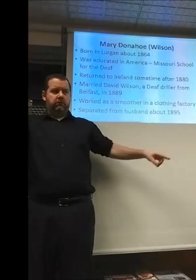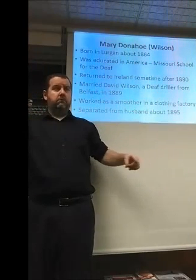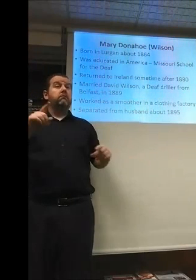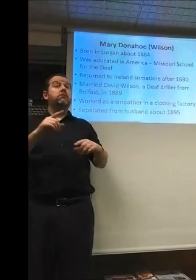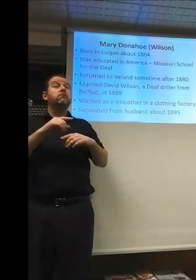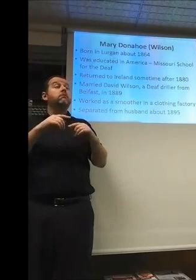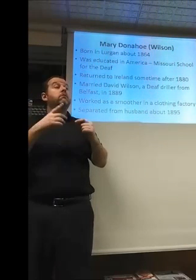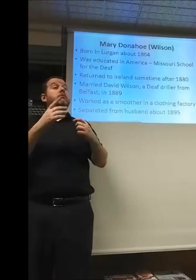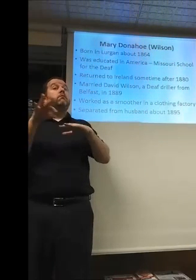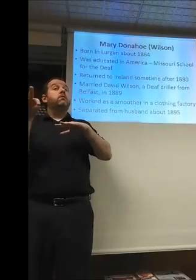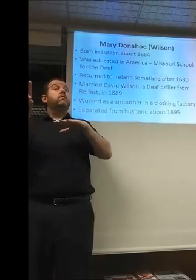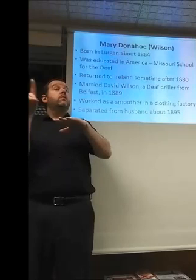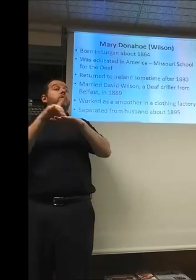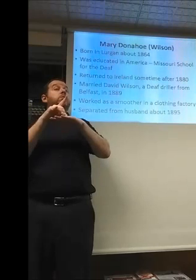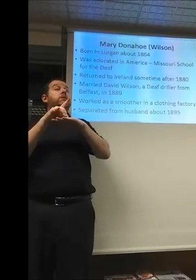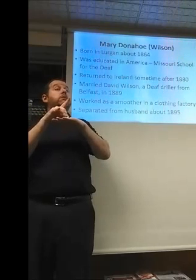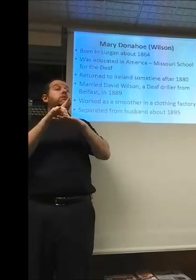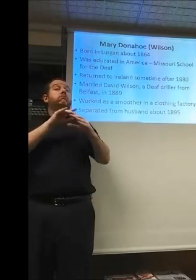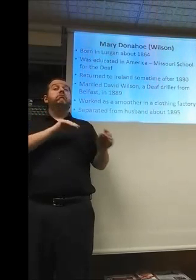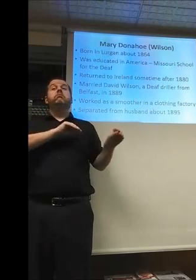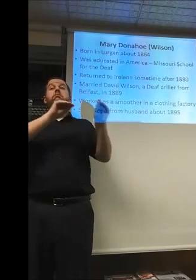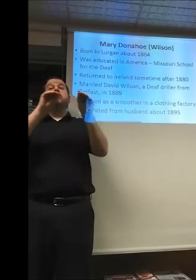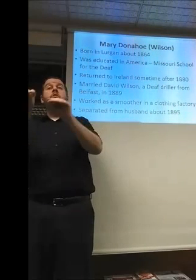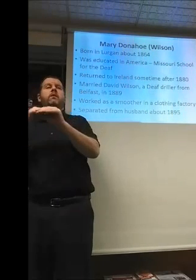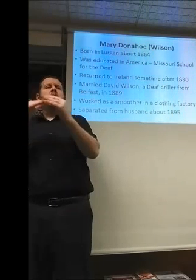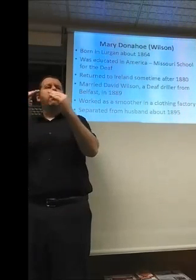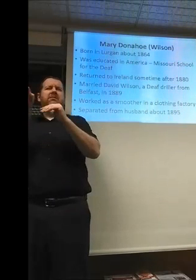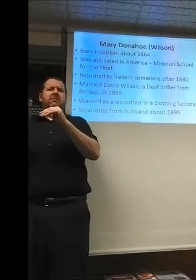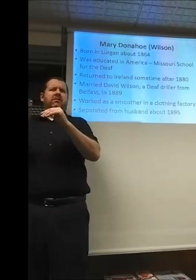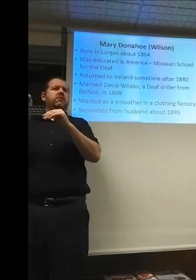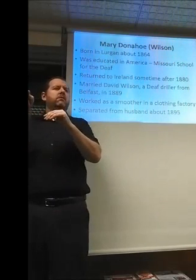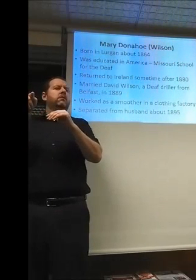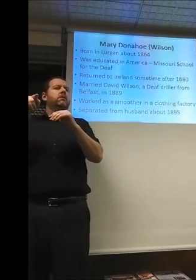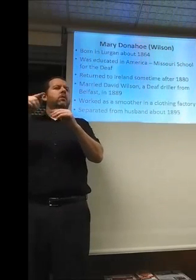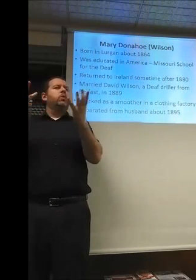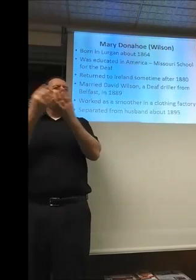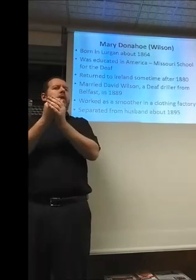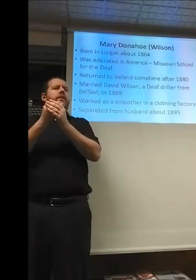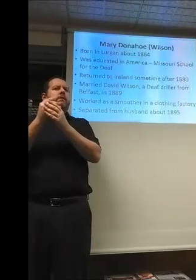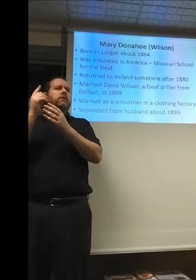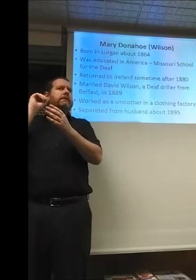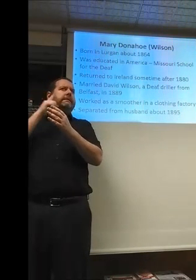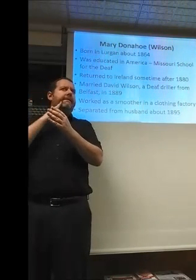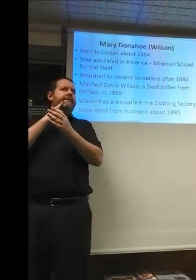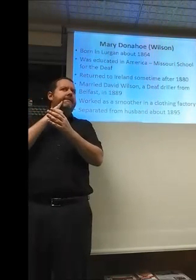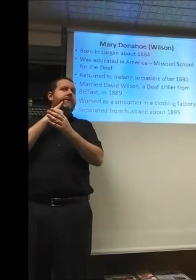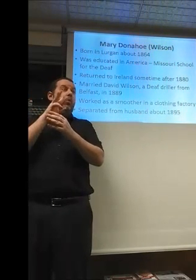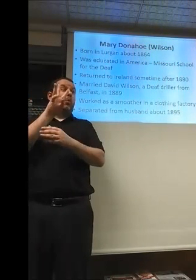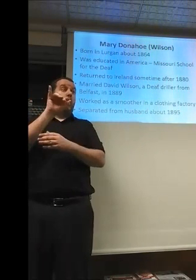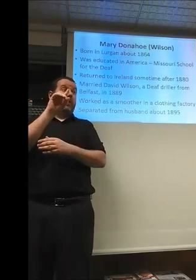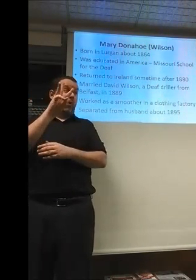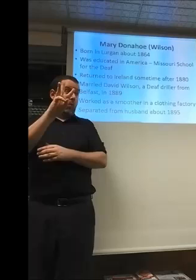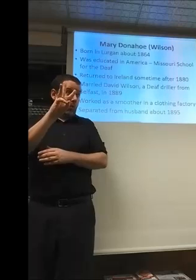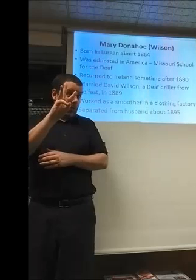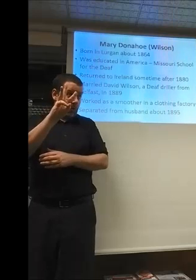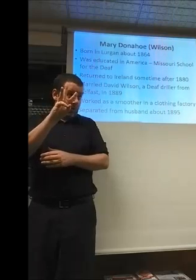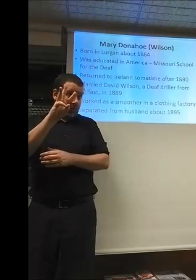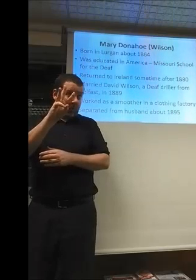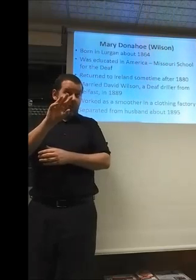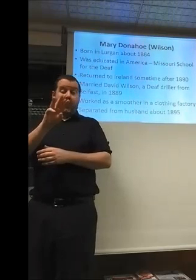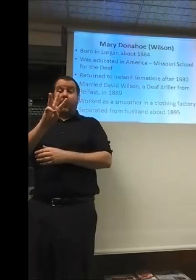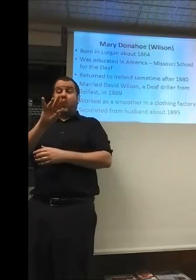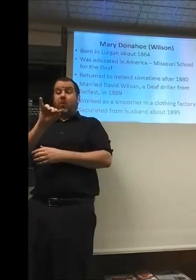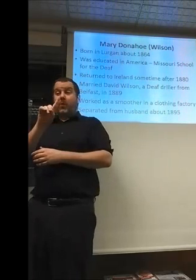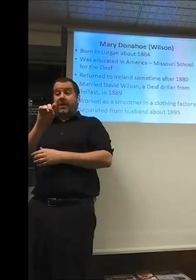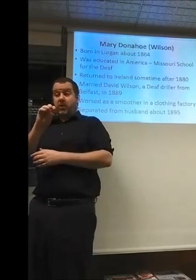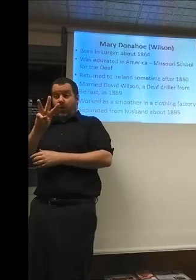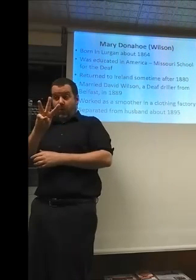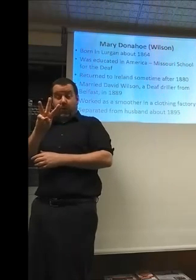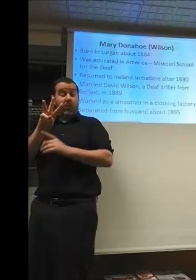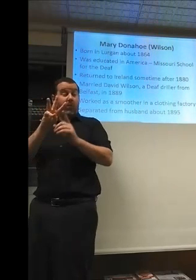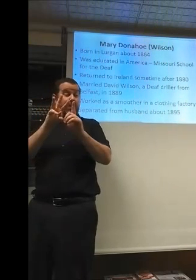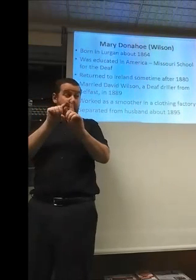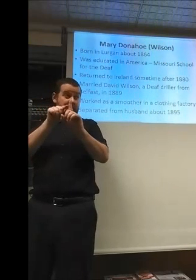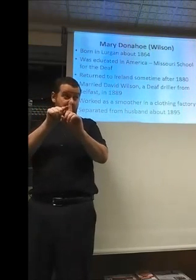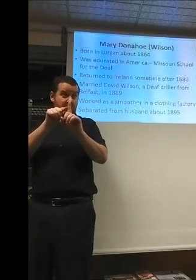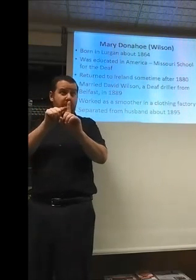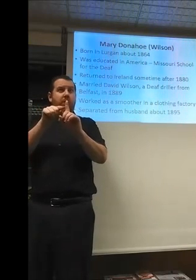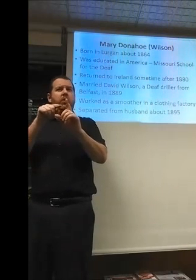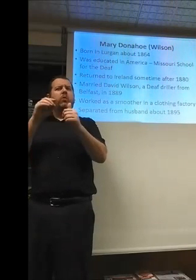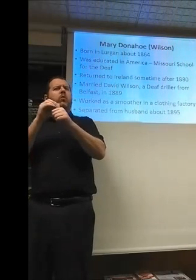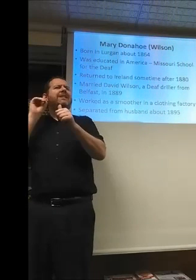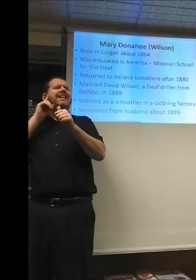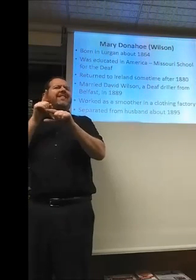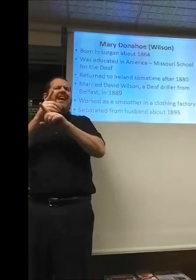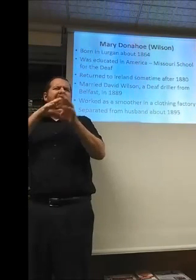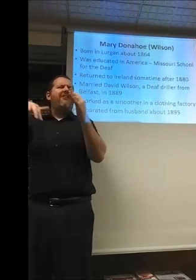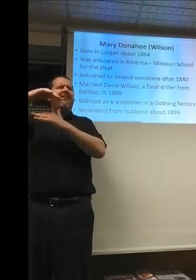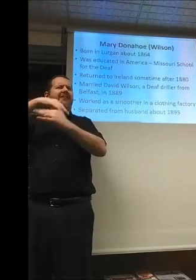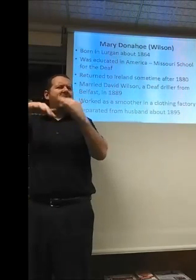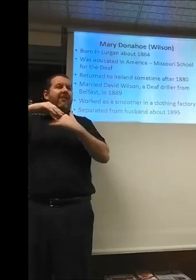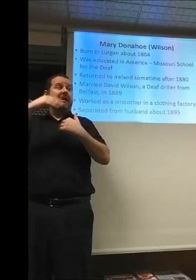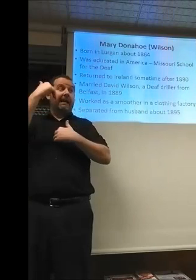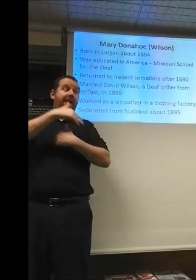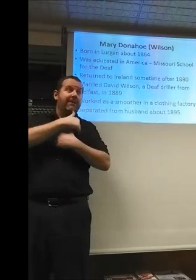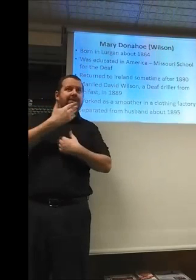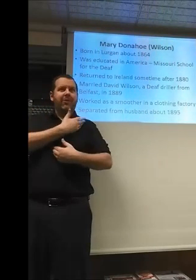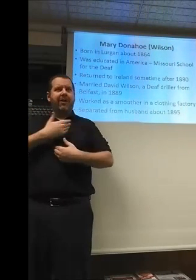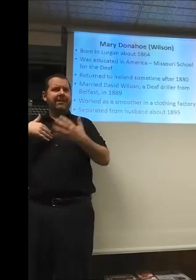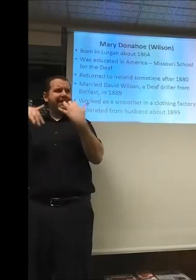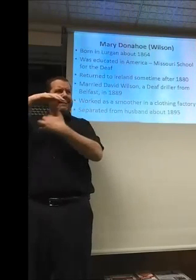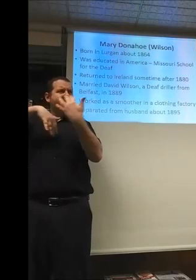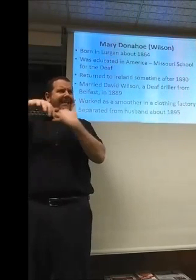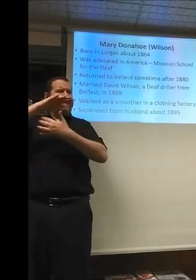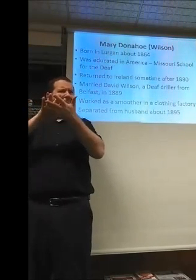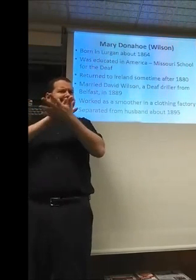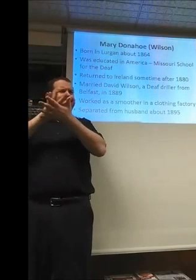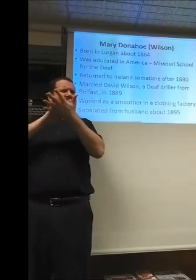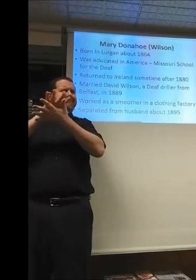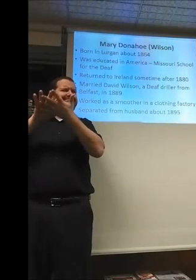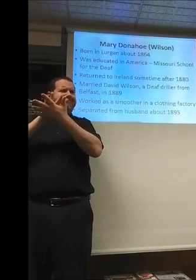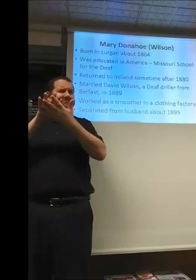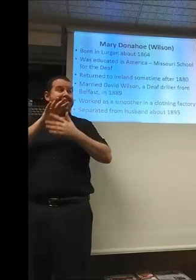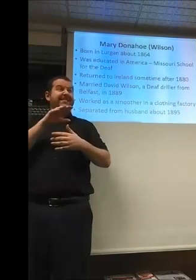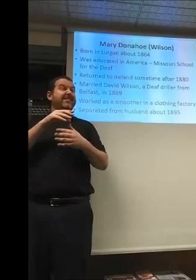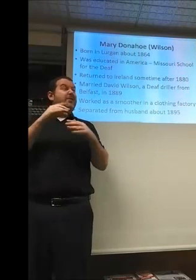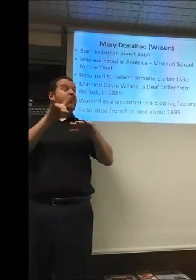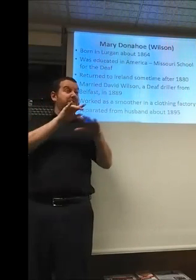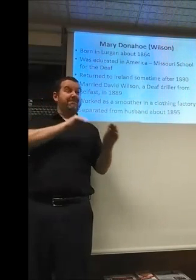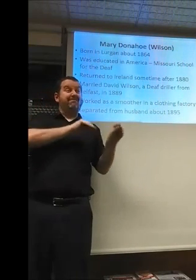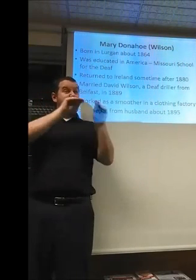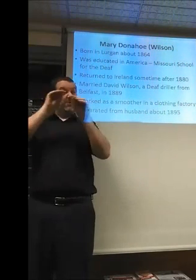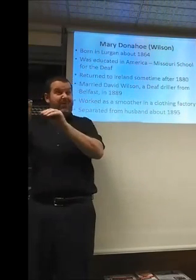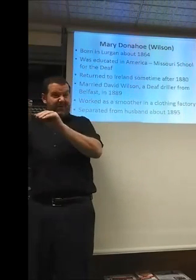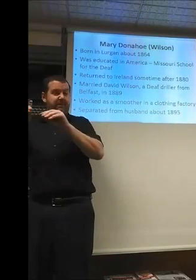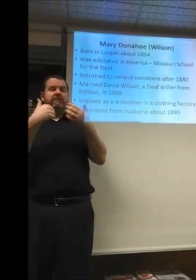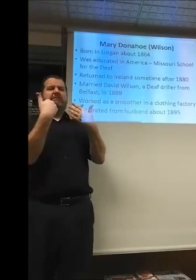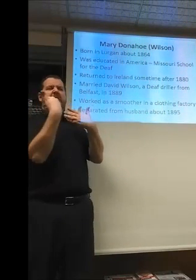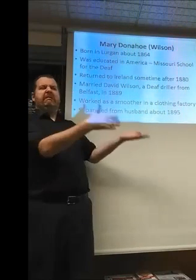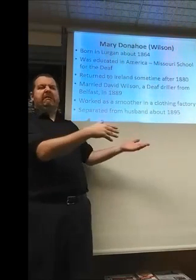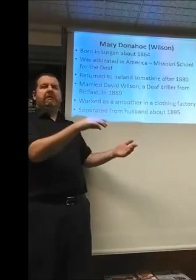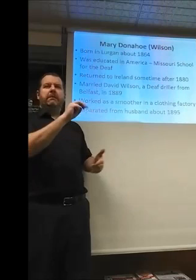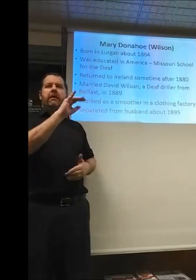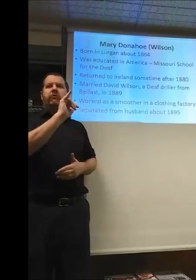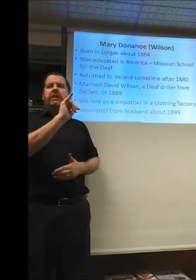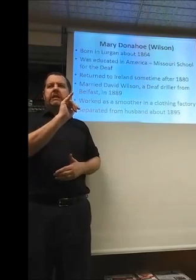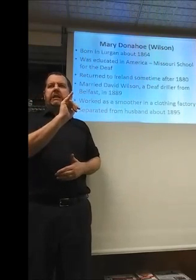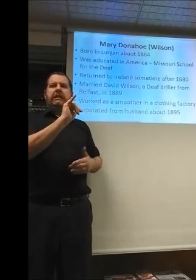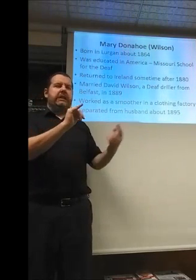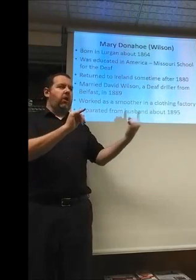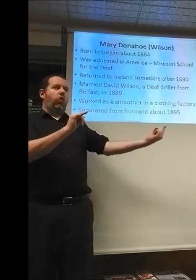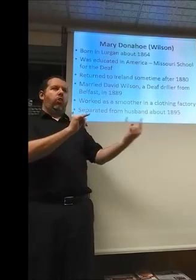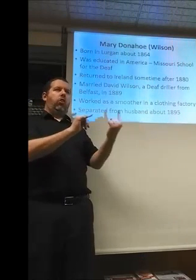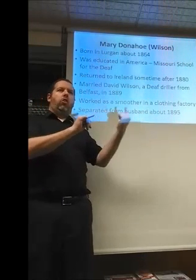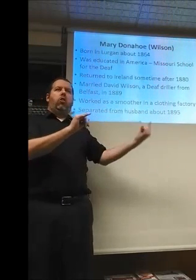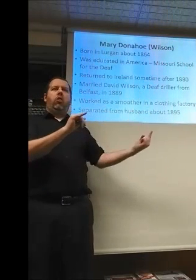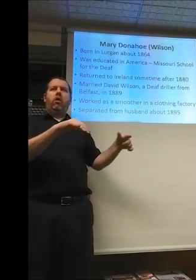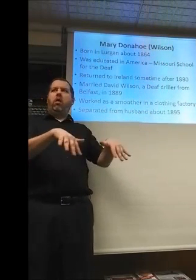and what would happen if she lied, and how seriously she had to take the oath.